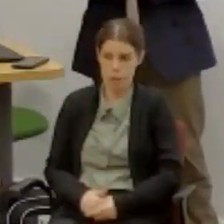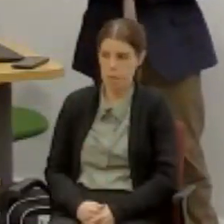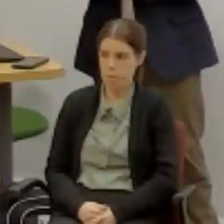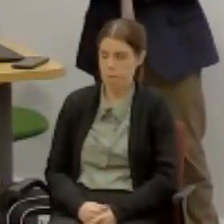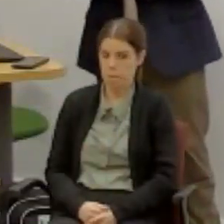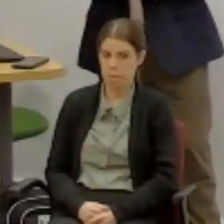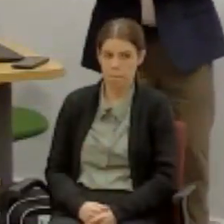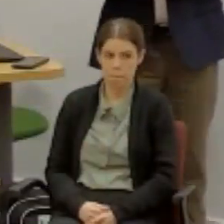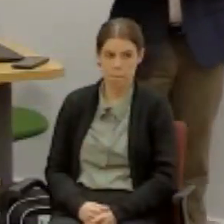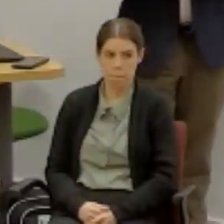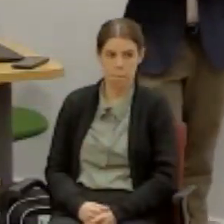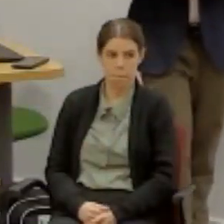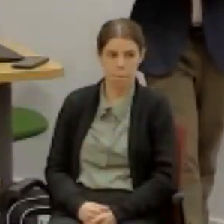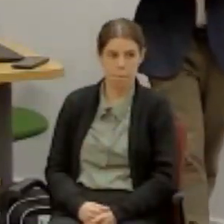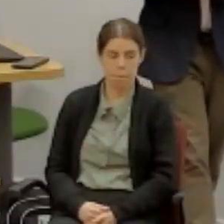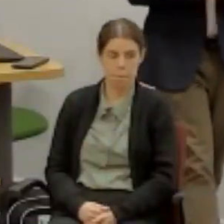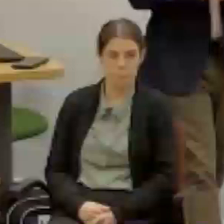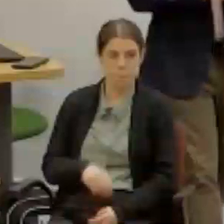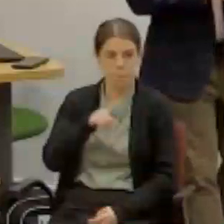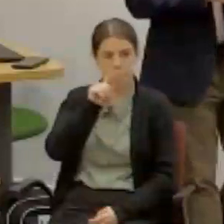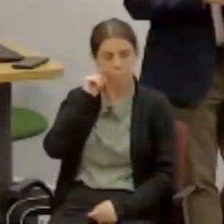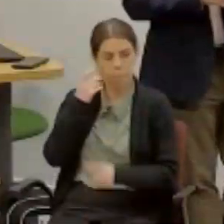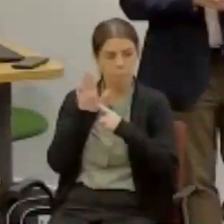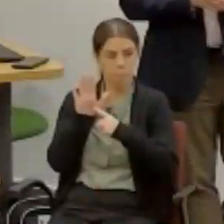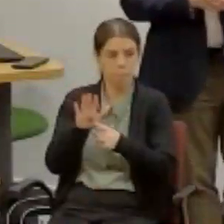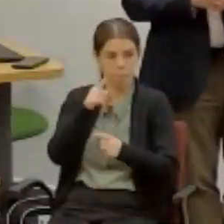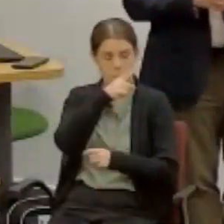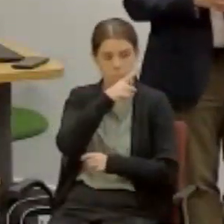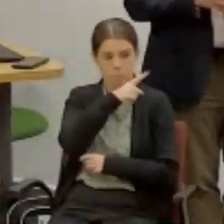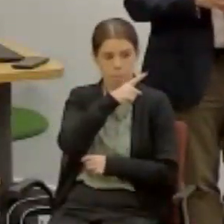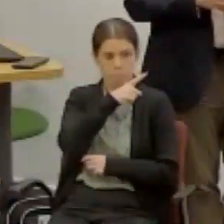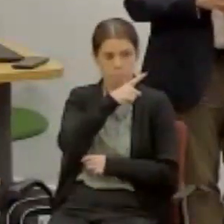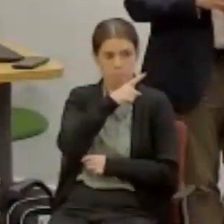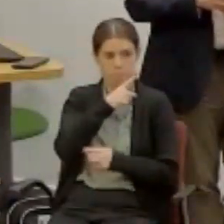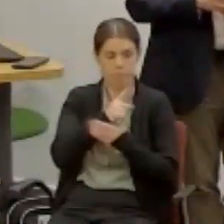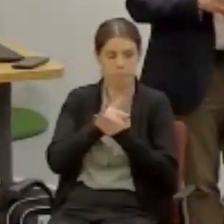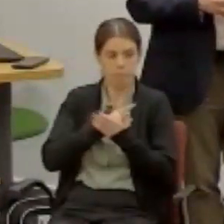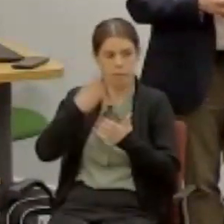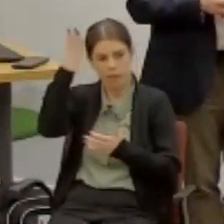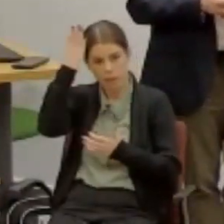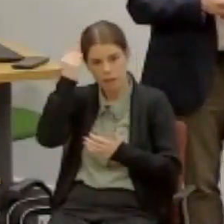The lady. Yeah. So, the graph you showed about dementia coming in that late life.